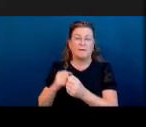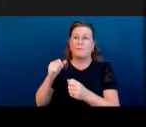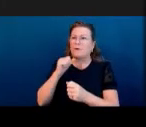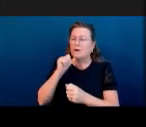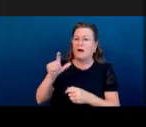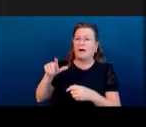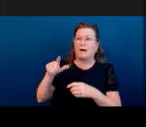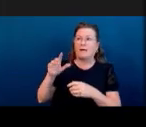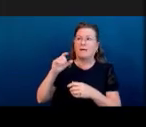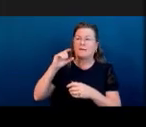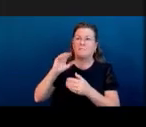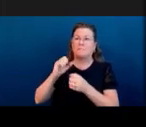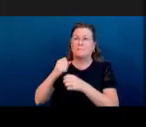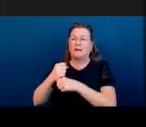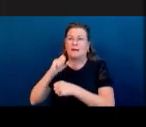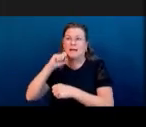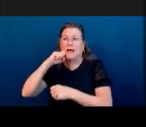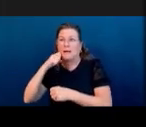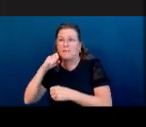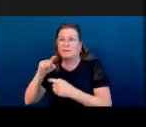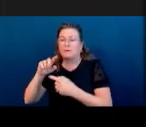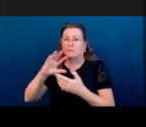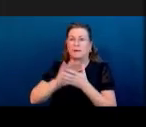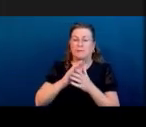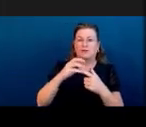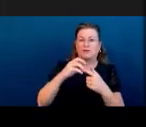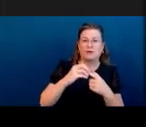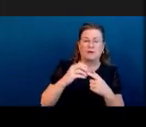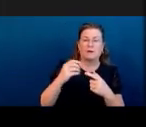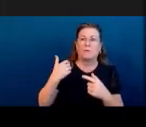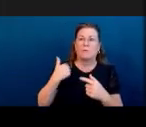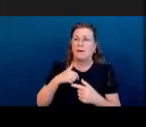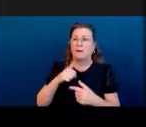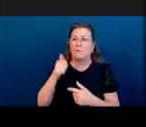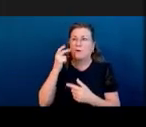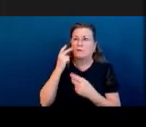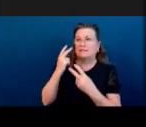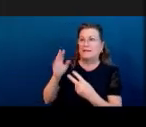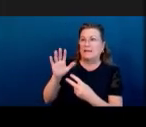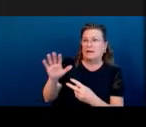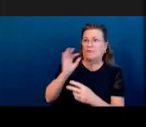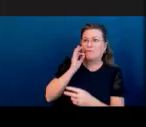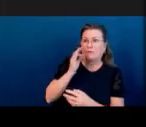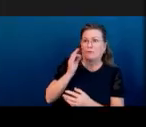going to see the fruit of who a child really is. And so when it comes to feeding too, we have to be willing to step outside the